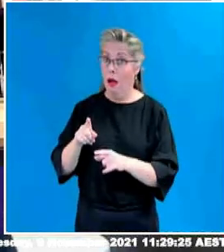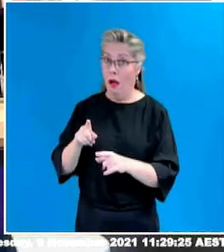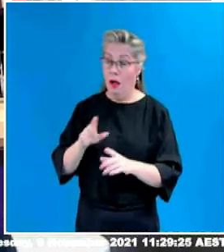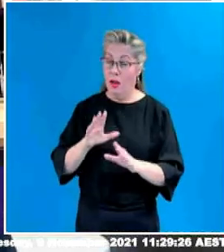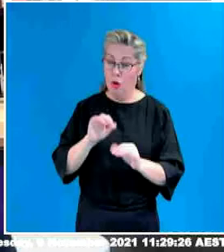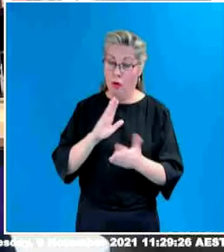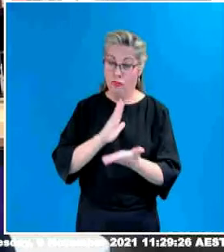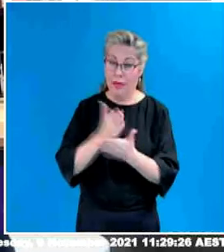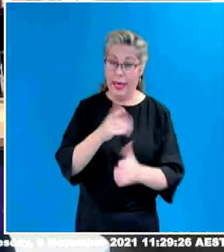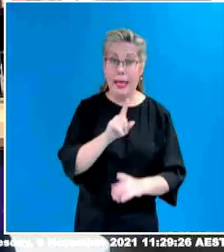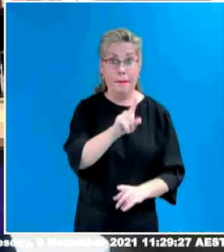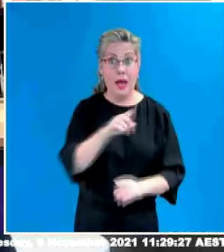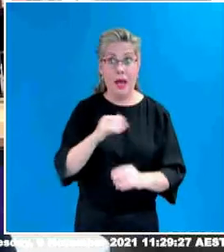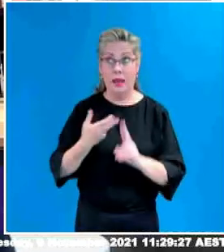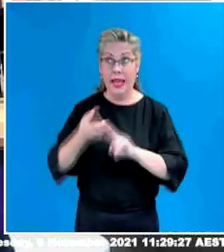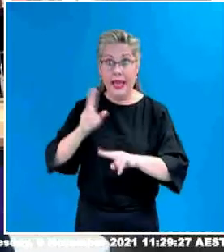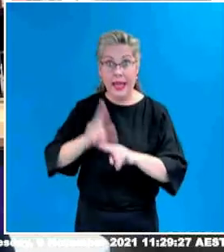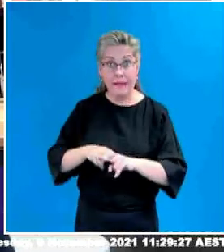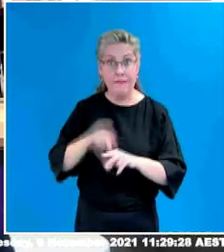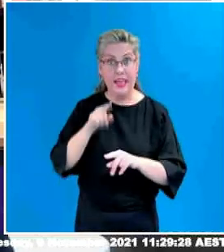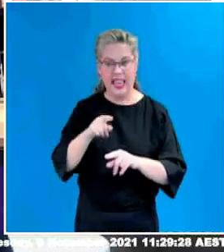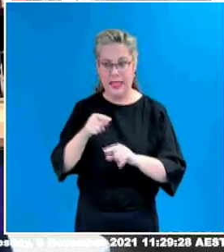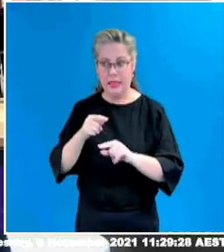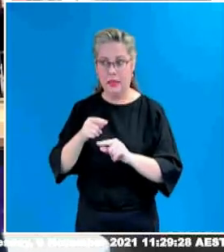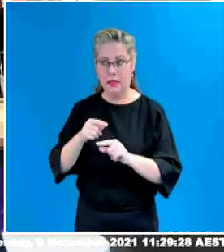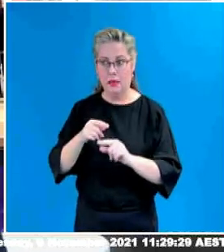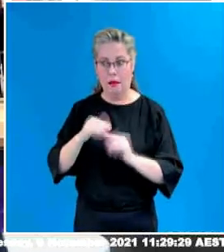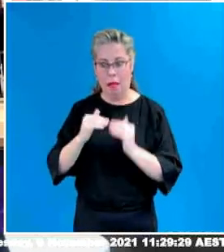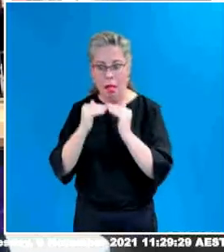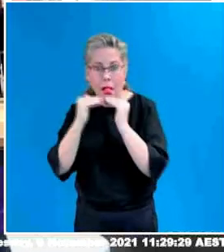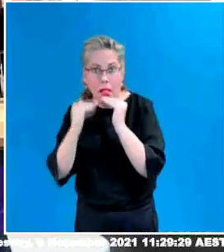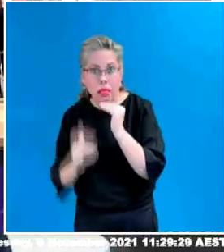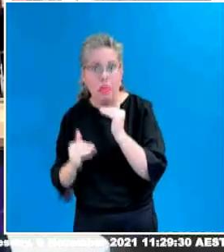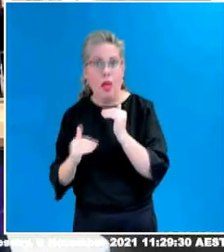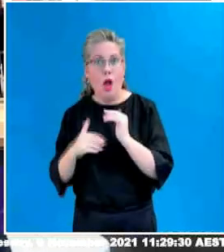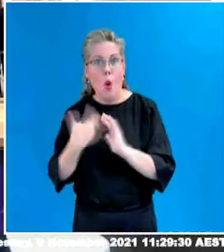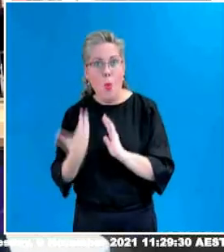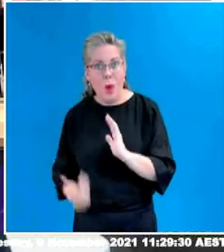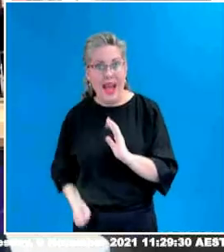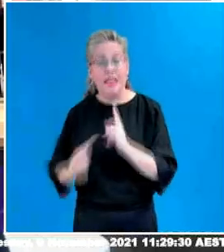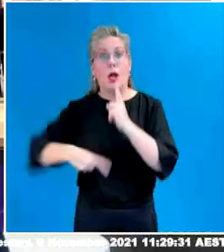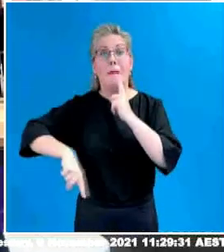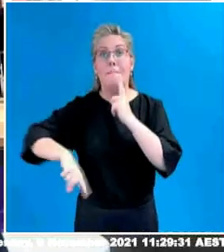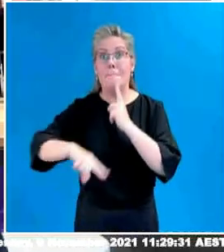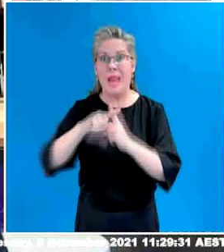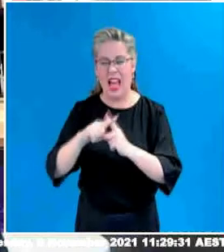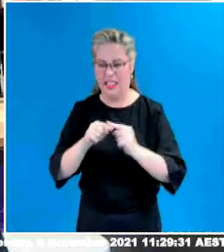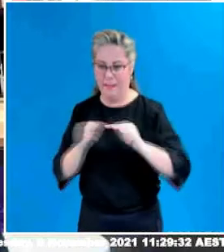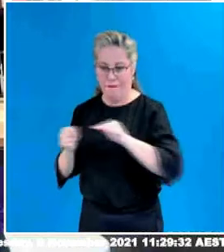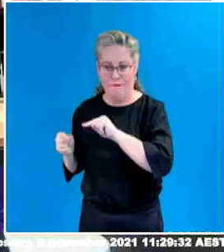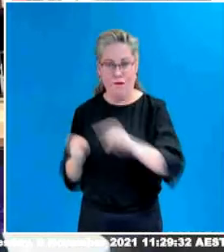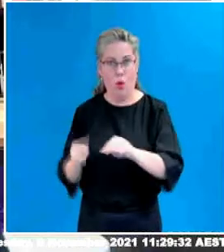controlling workers, whether physically or psychologically, would then transform that abuse into modern slavery.